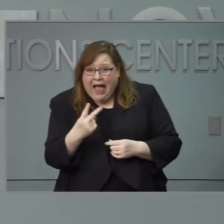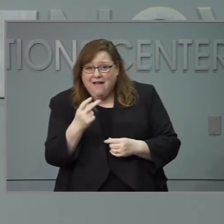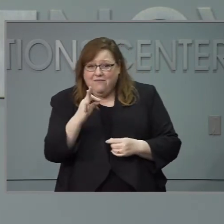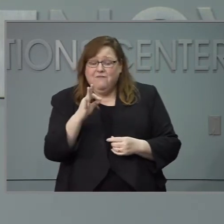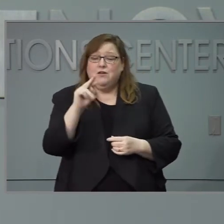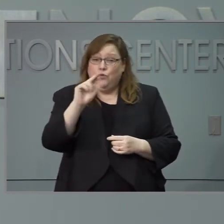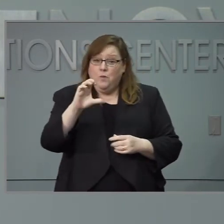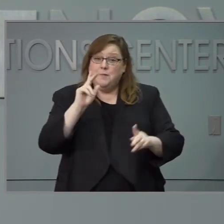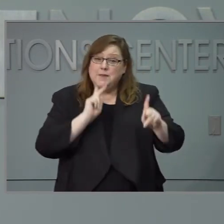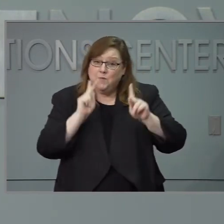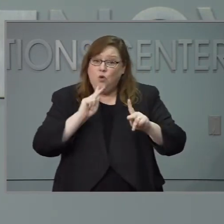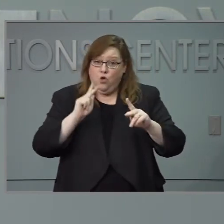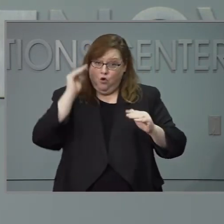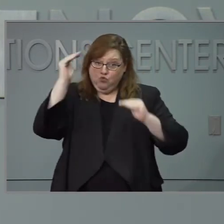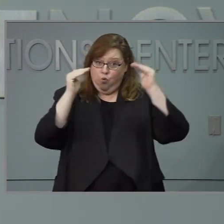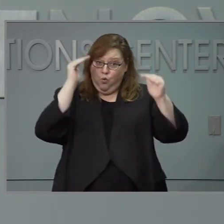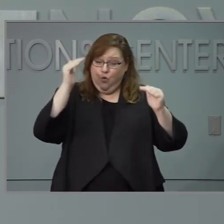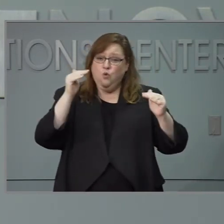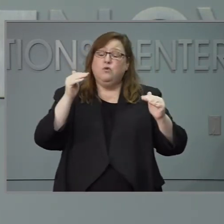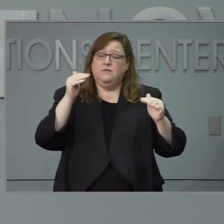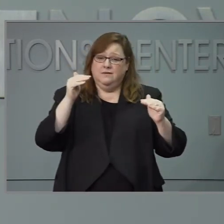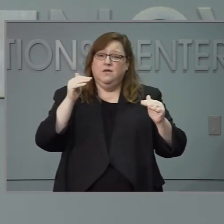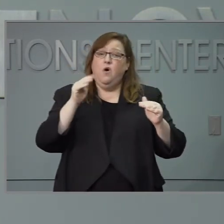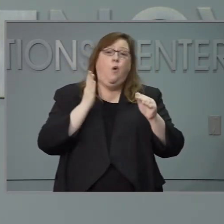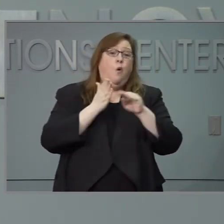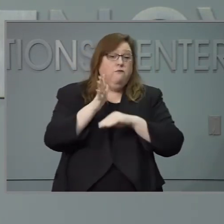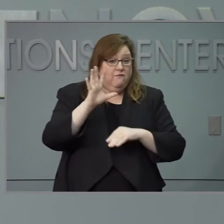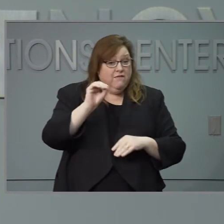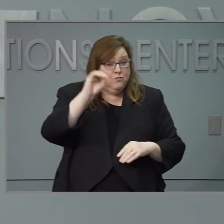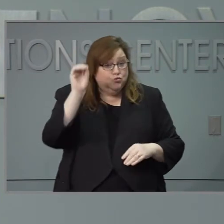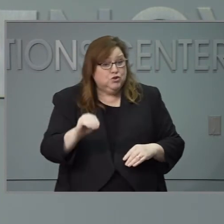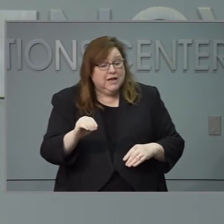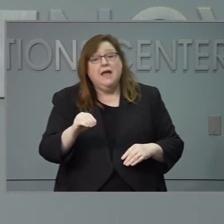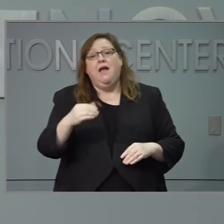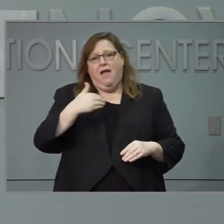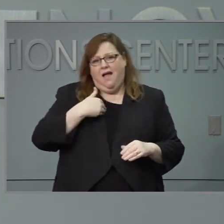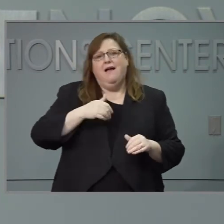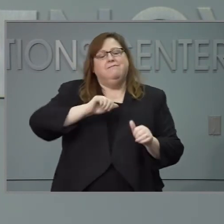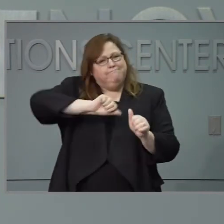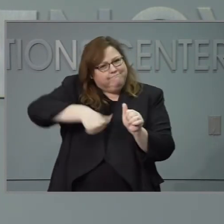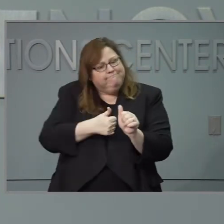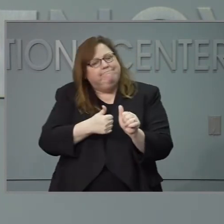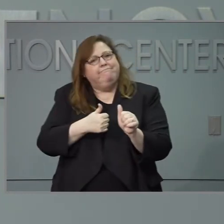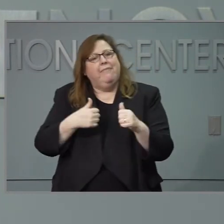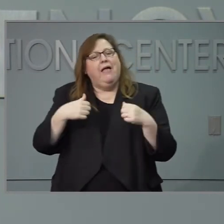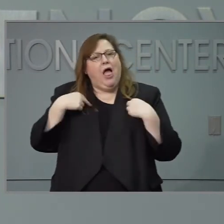PRESUPUESTO. DEBEMOS BAJAR IMPUESTOS CORPORATIVOS, COMO